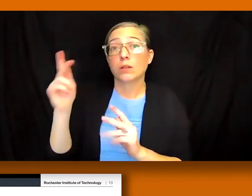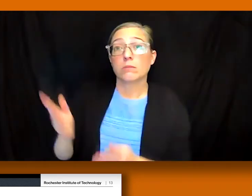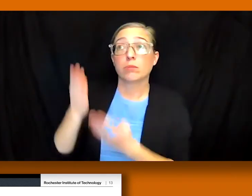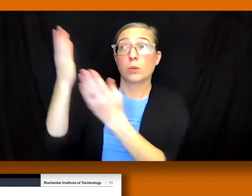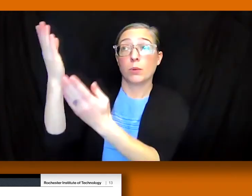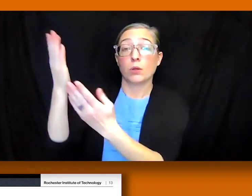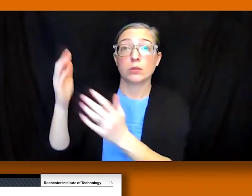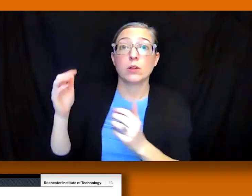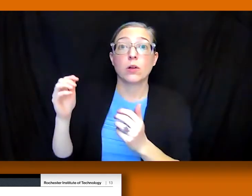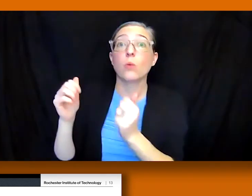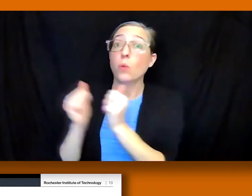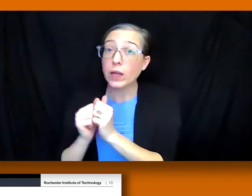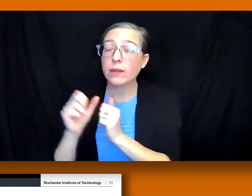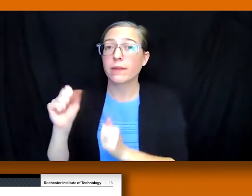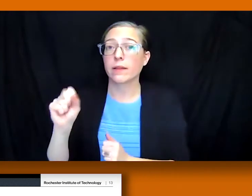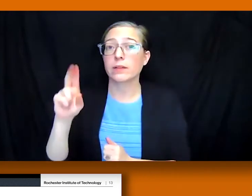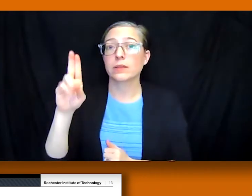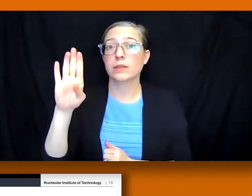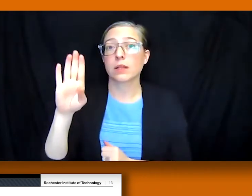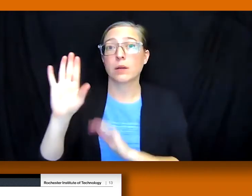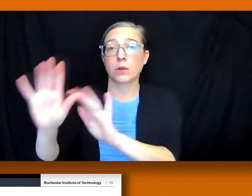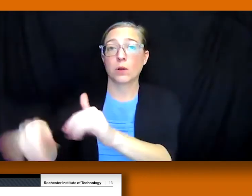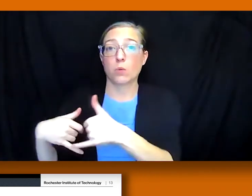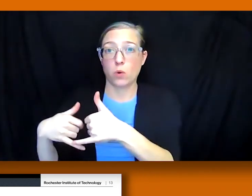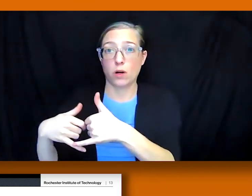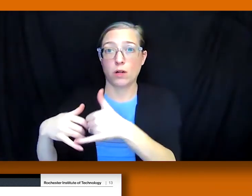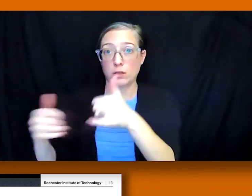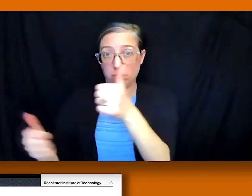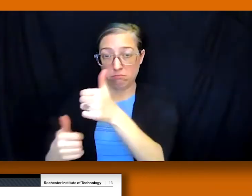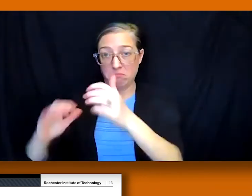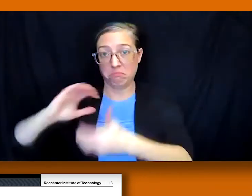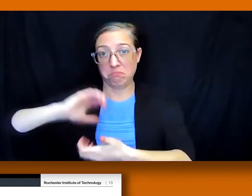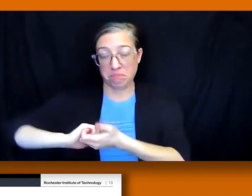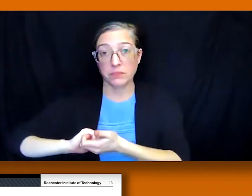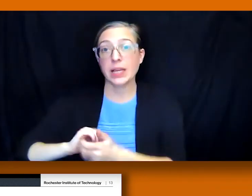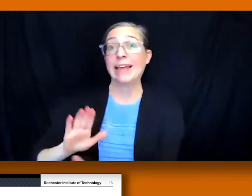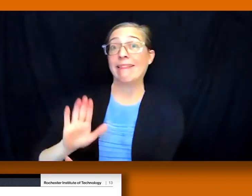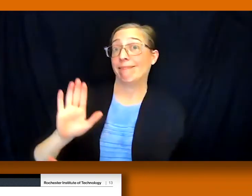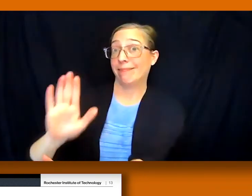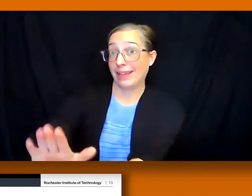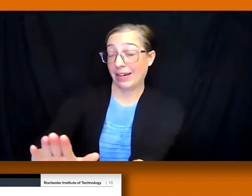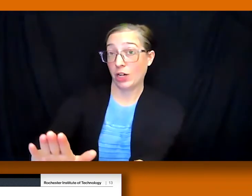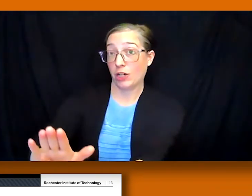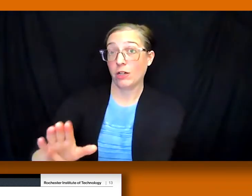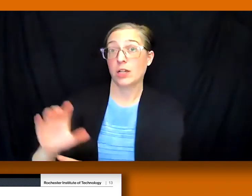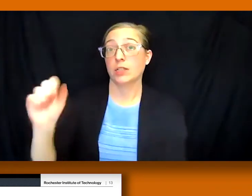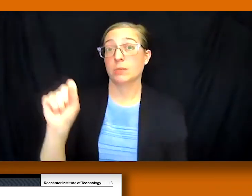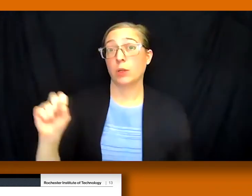and the subaward-sponsored research office had a policy where the full proposal,